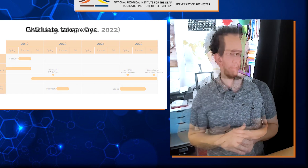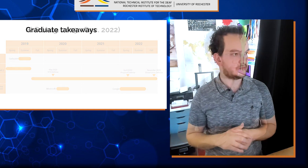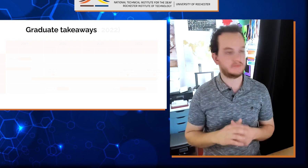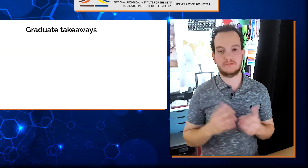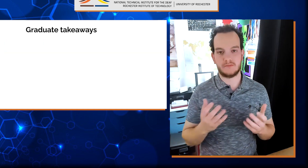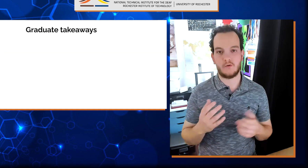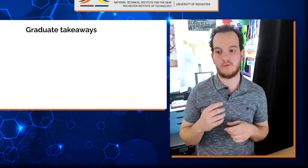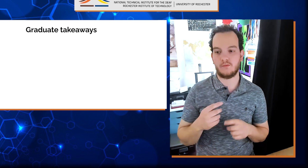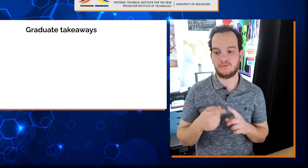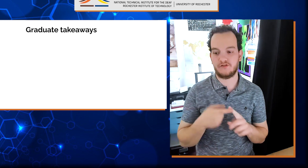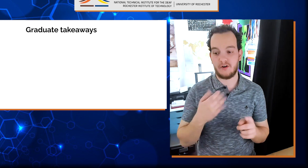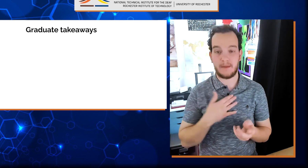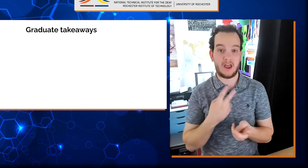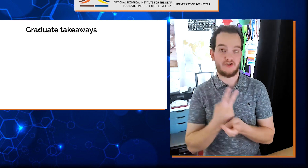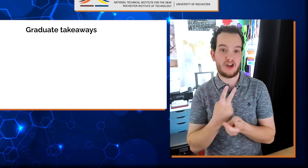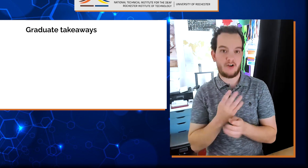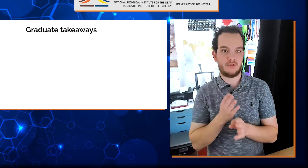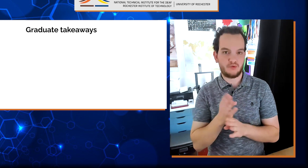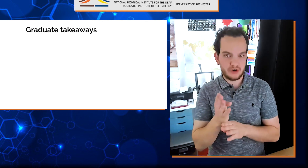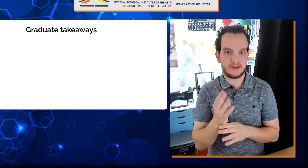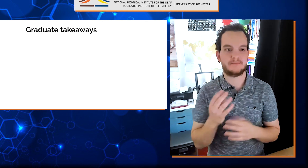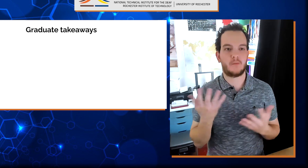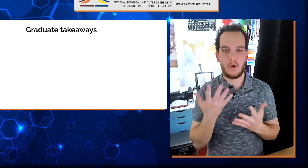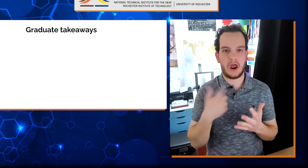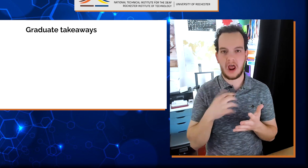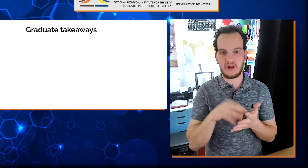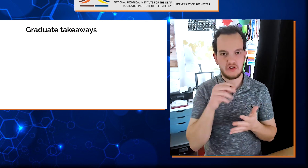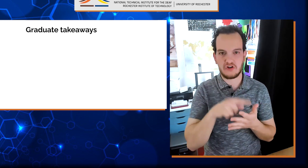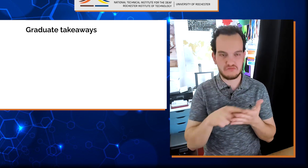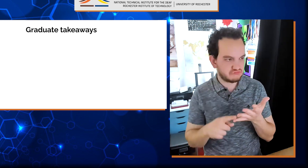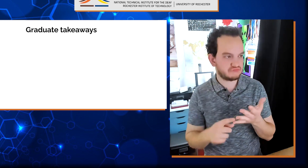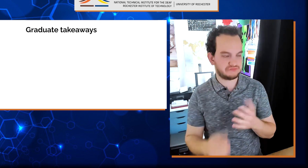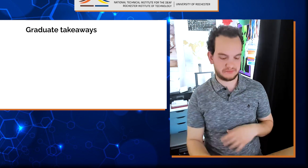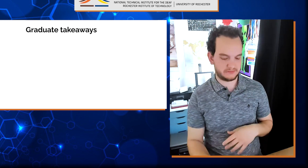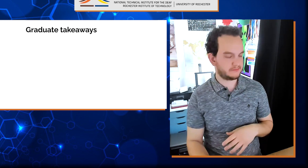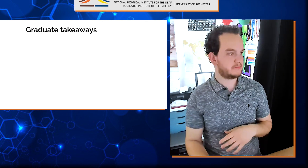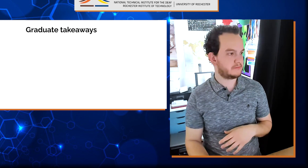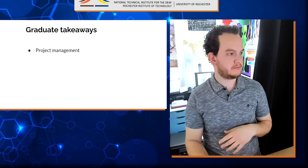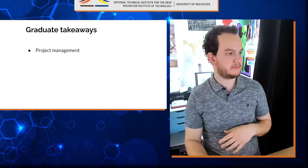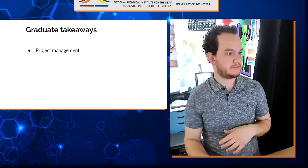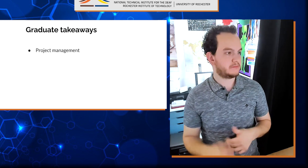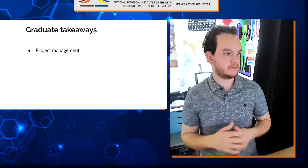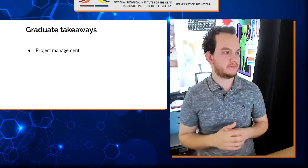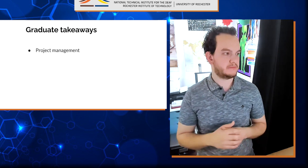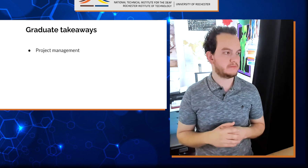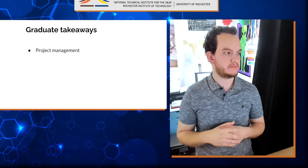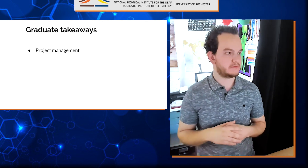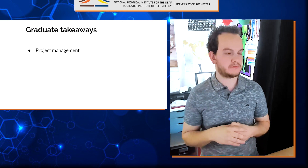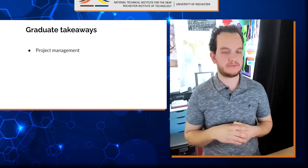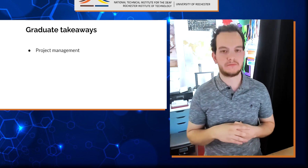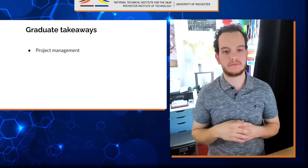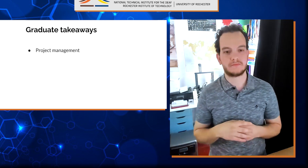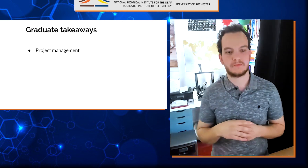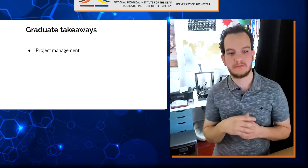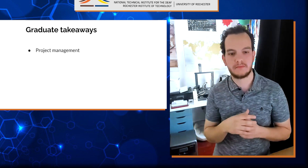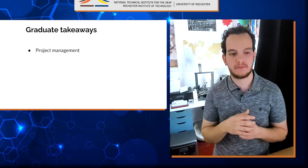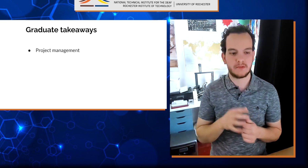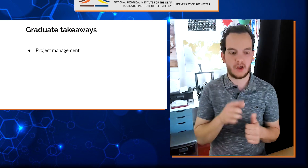at May graduation. So in my graduate career, I'll talk about a few takeaways and things that I learned.